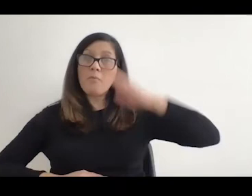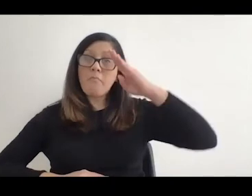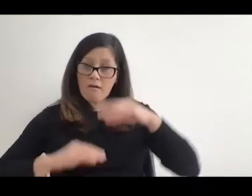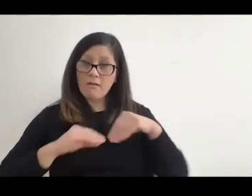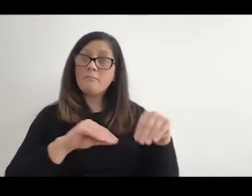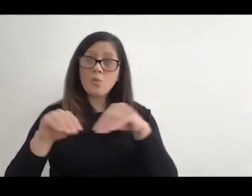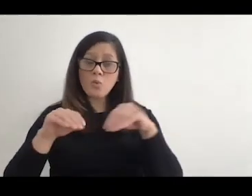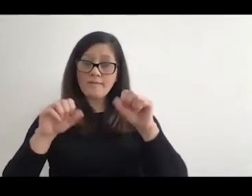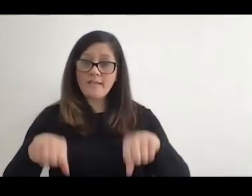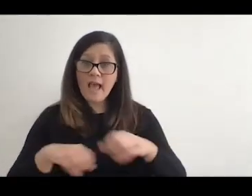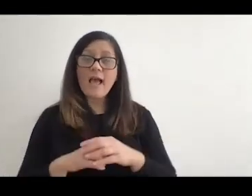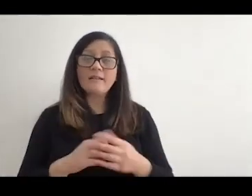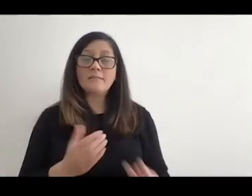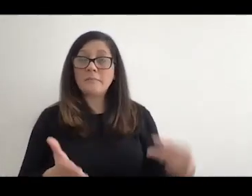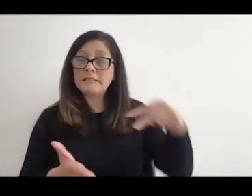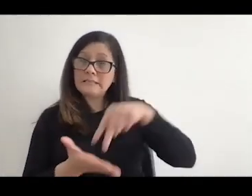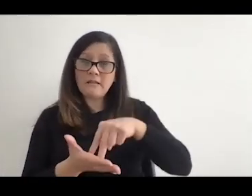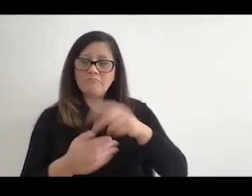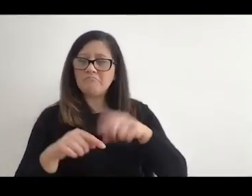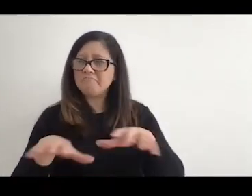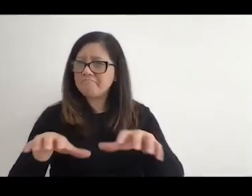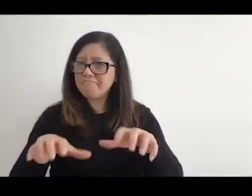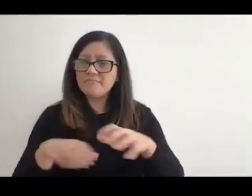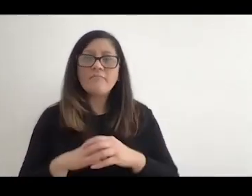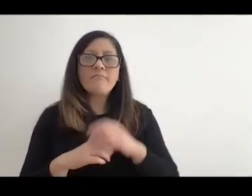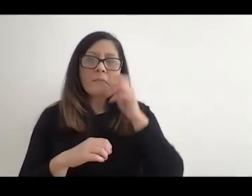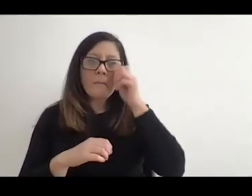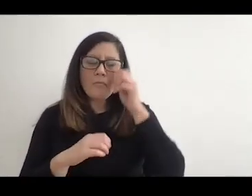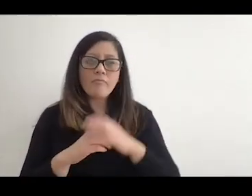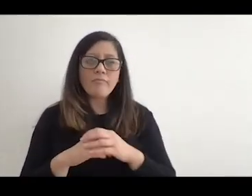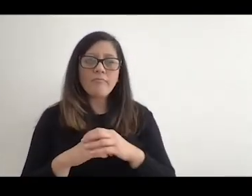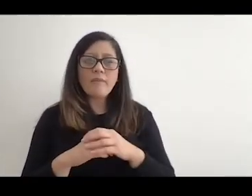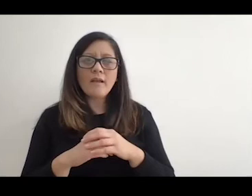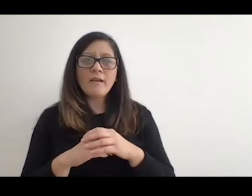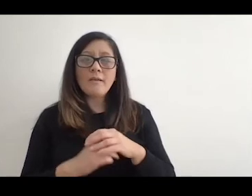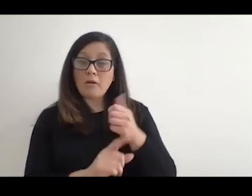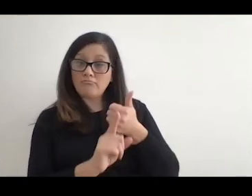But she is not able to stand on her own, but Tamata is able to actually.